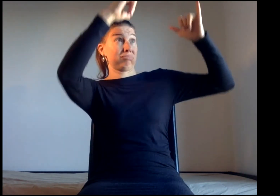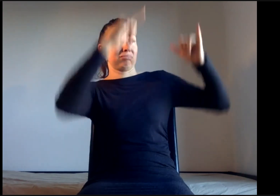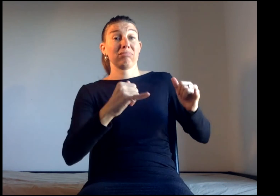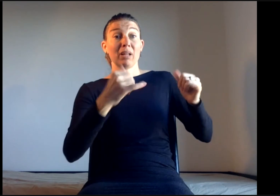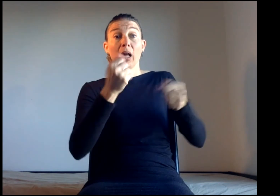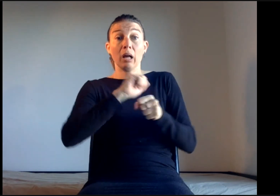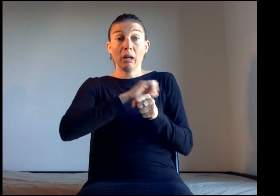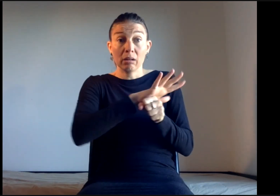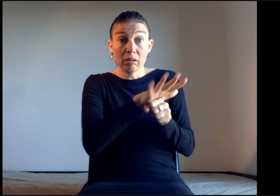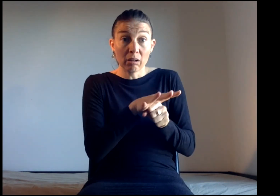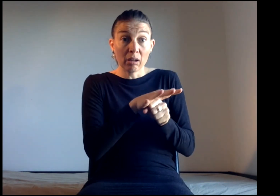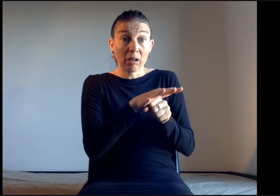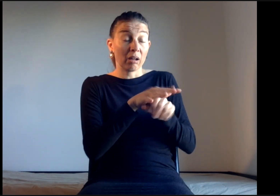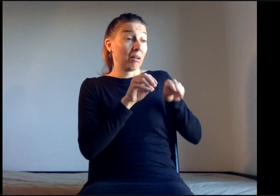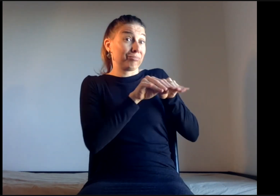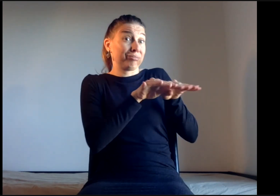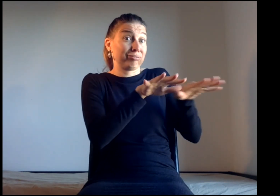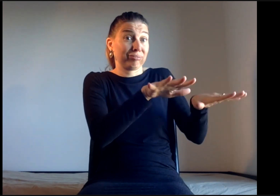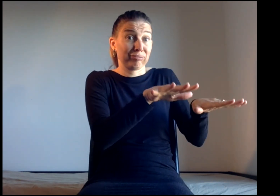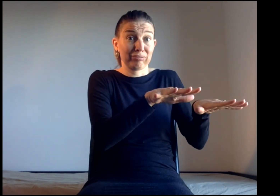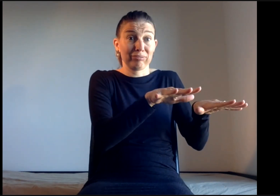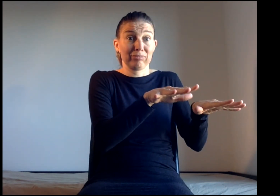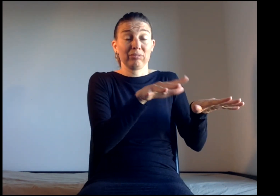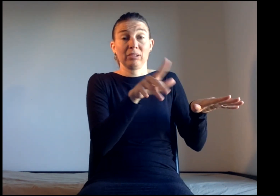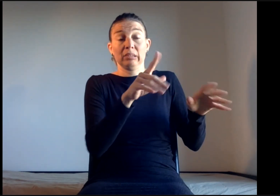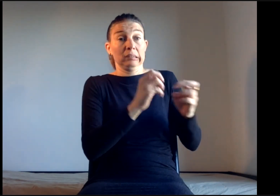What is more disturbing, of course, is that in many places